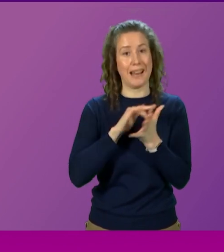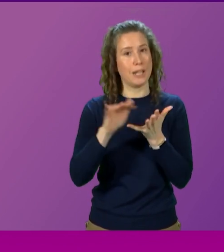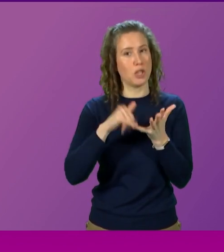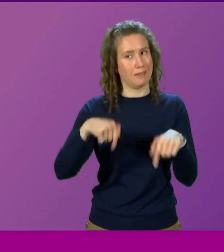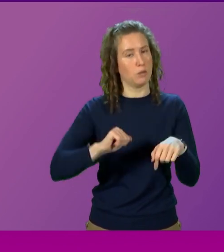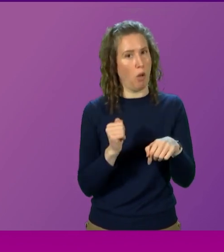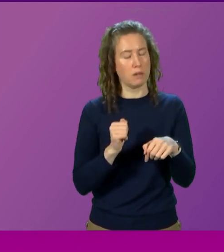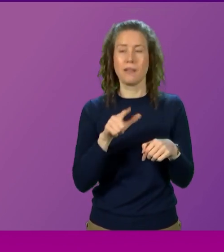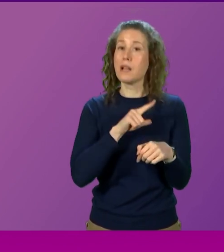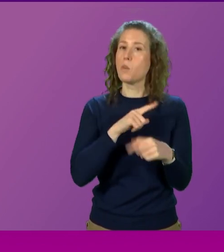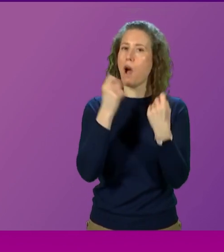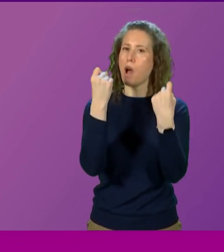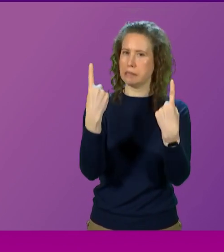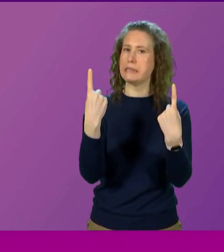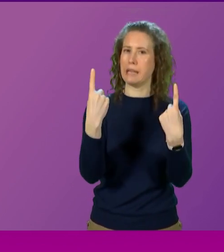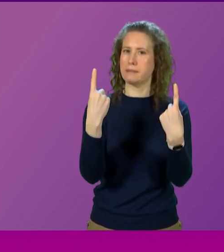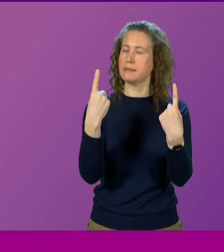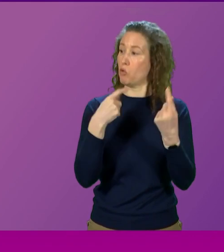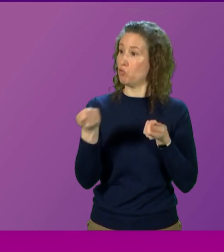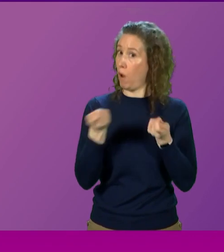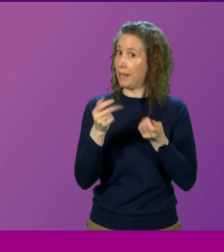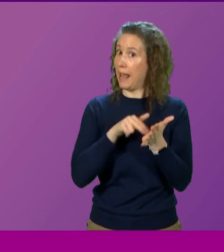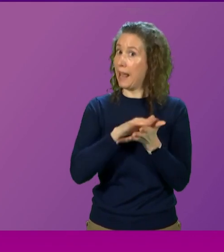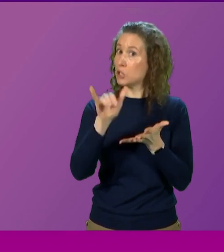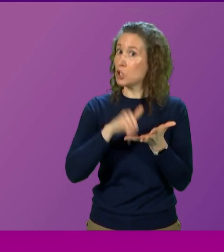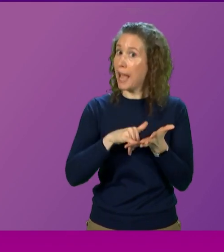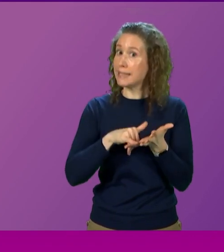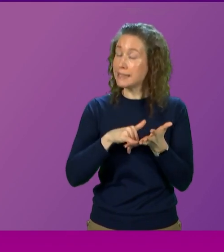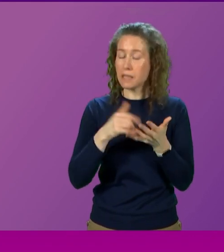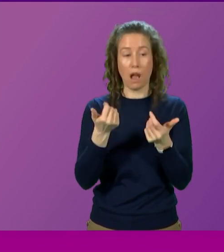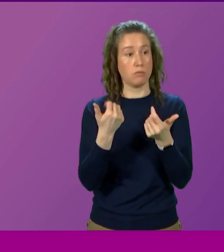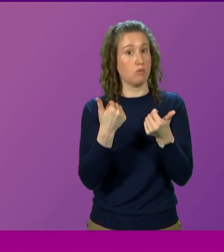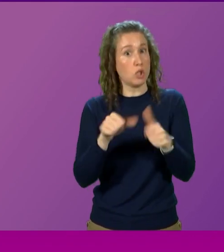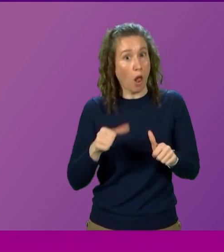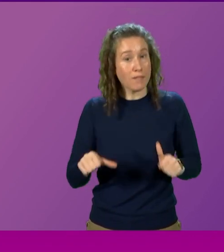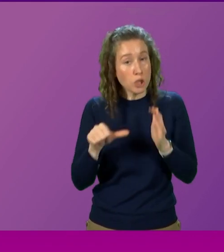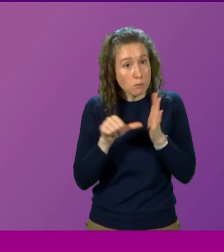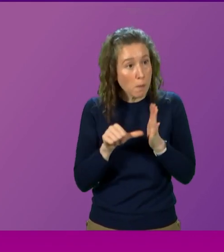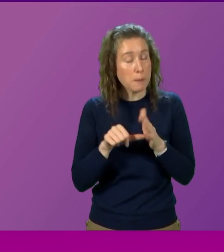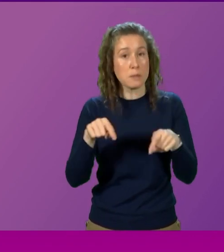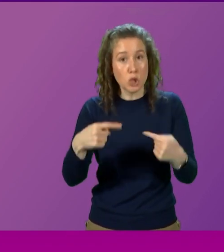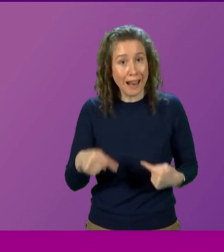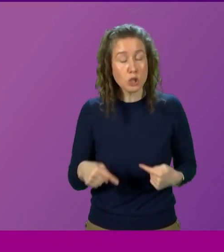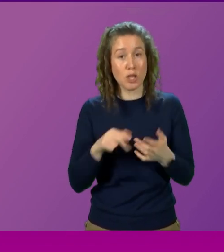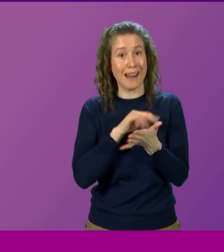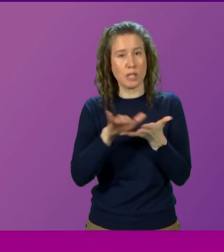I understand that running the NHS and resolving problems and challenges in it takes more than